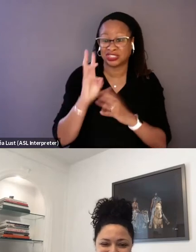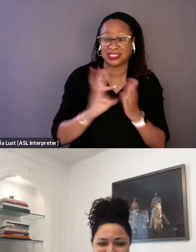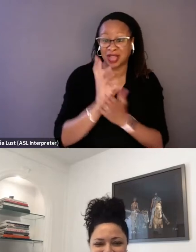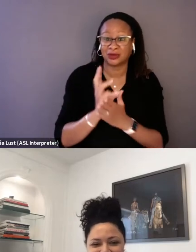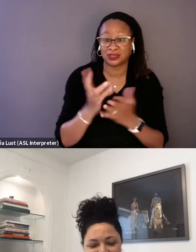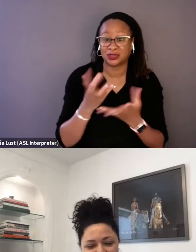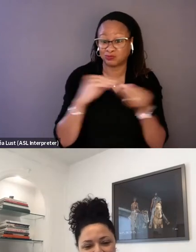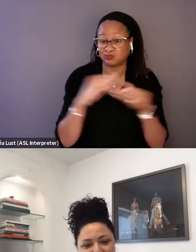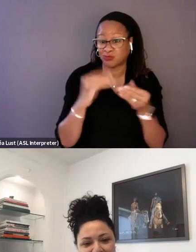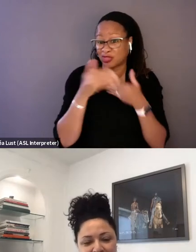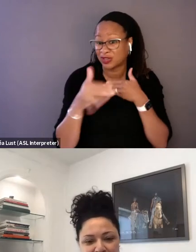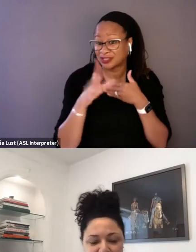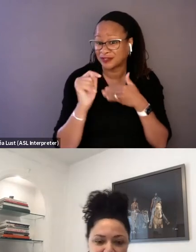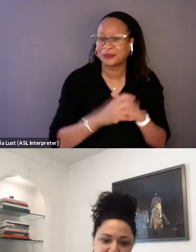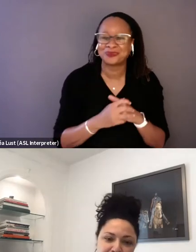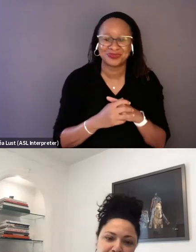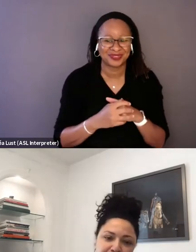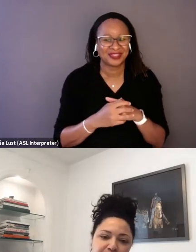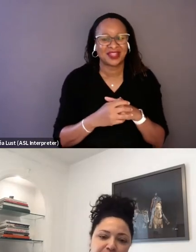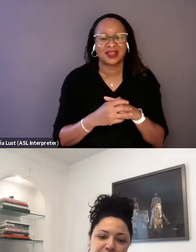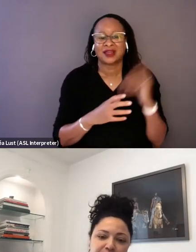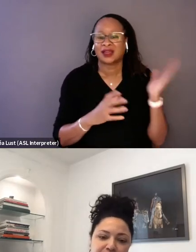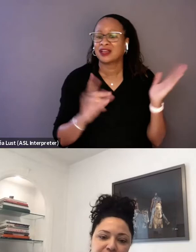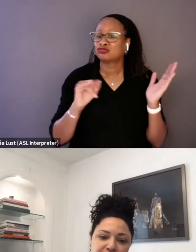There's also something like, particularly important